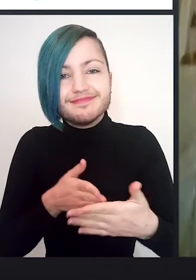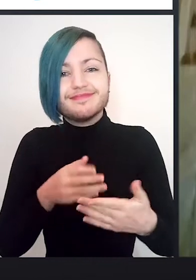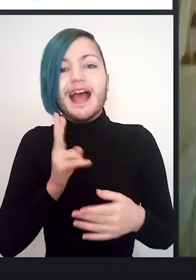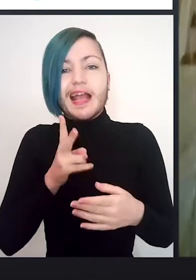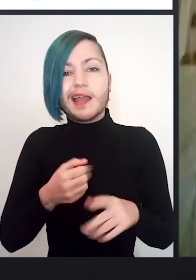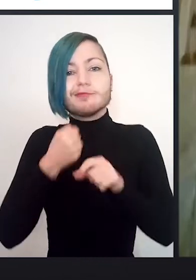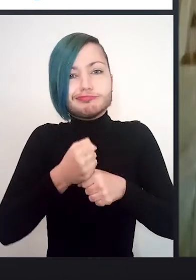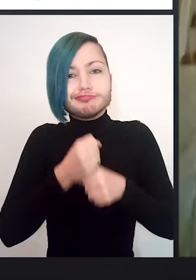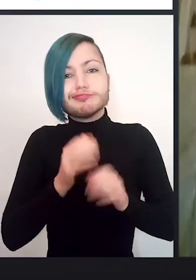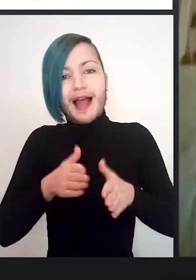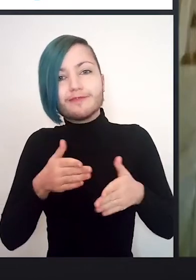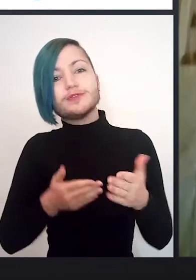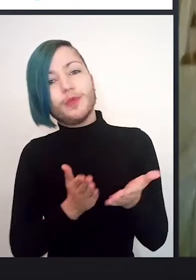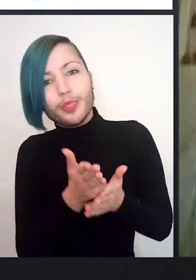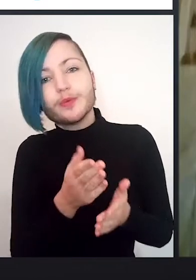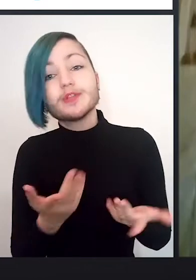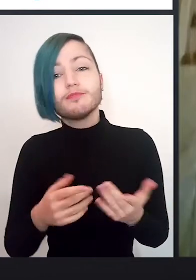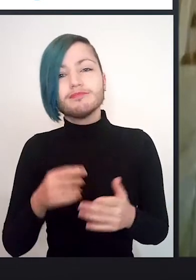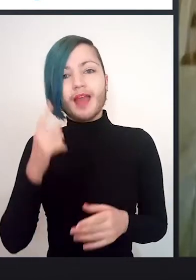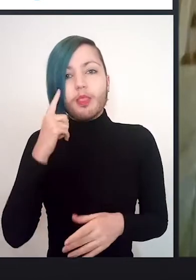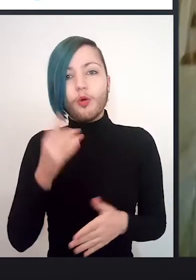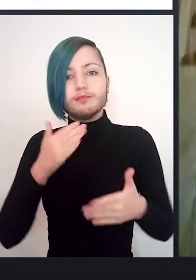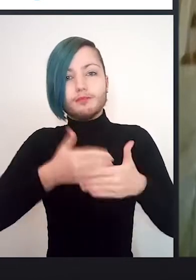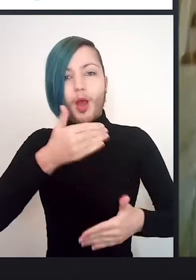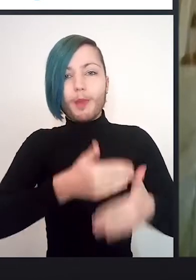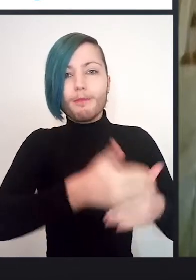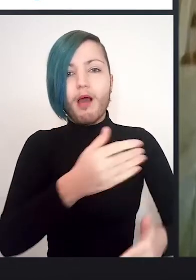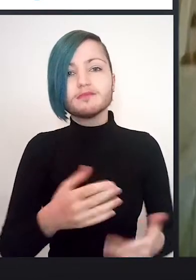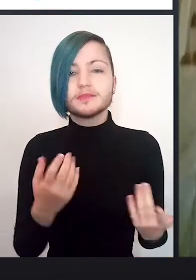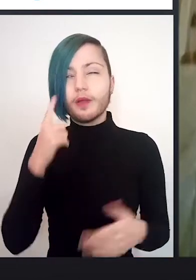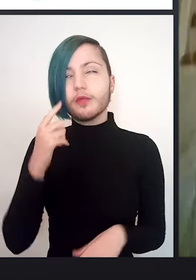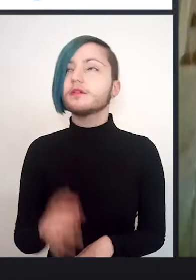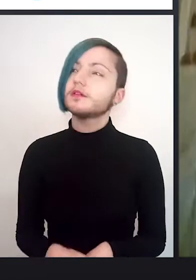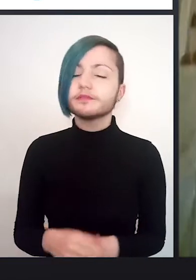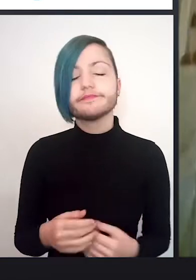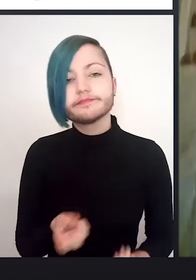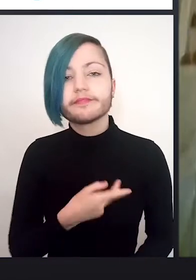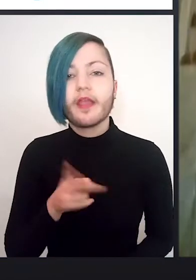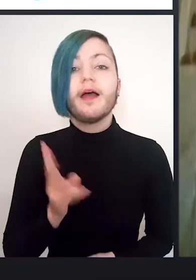I approached it like that, thinking "Right, I've got somebody else who's a gatekeeper,